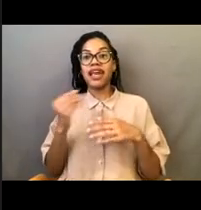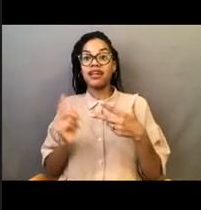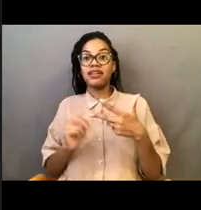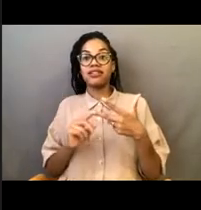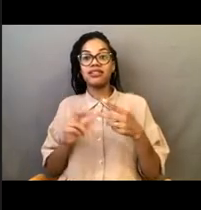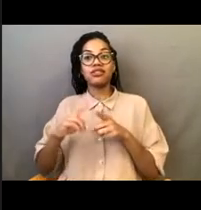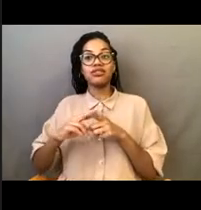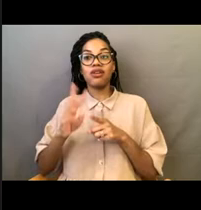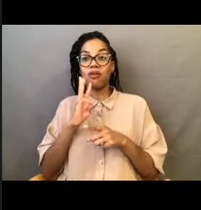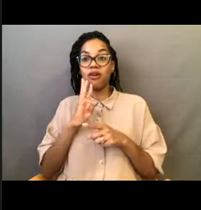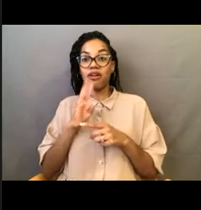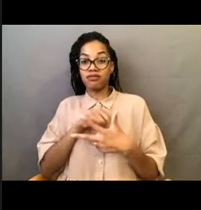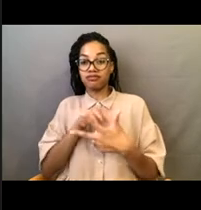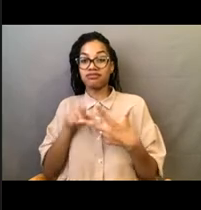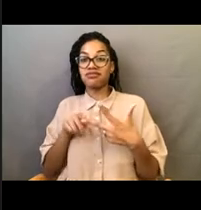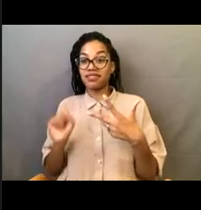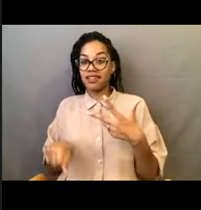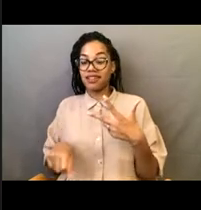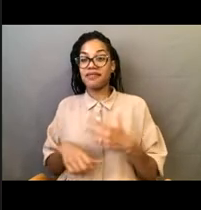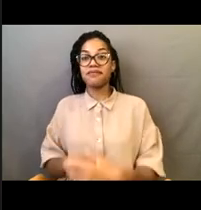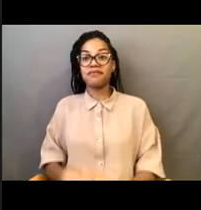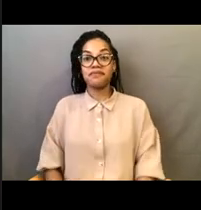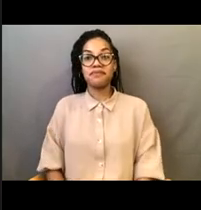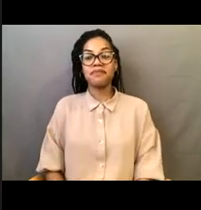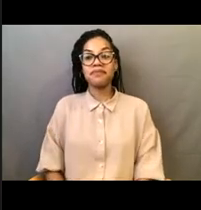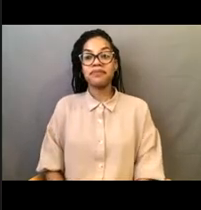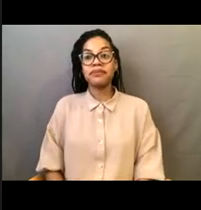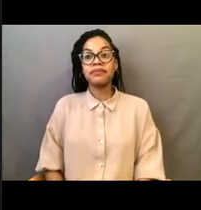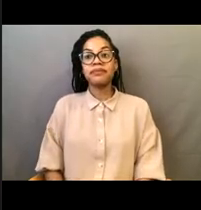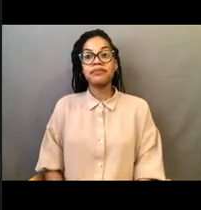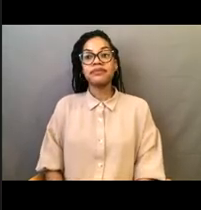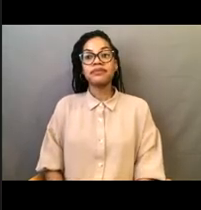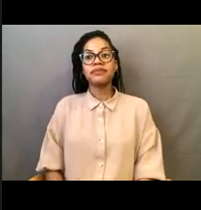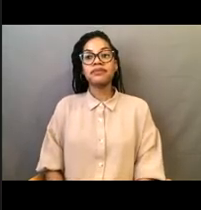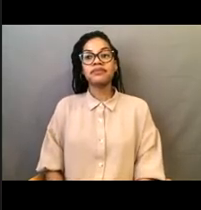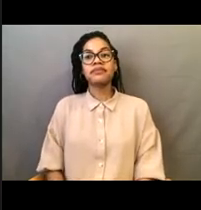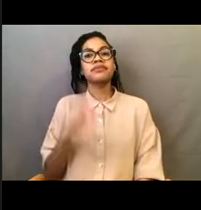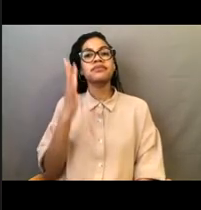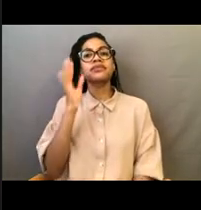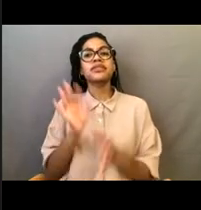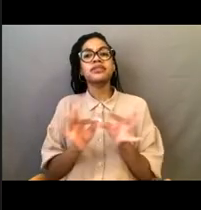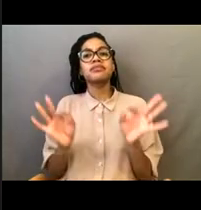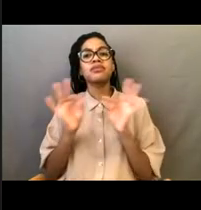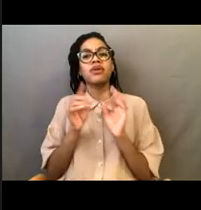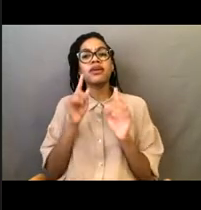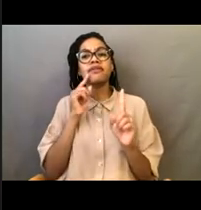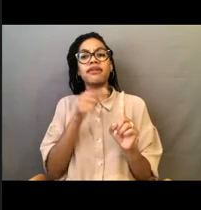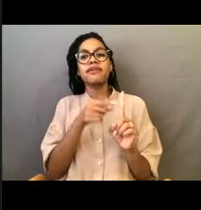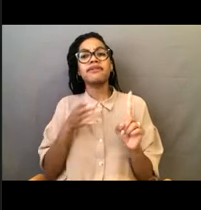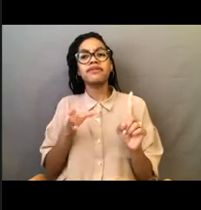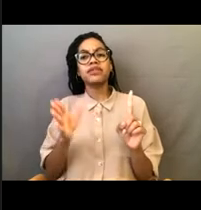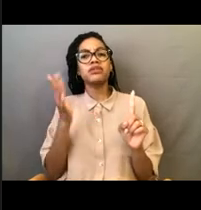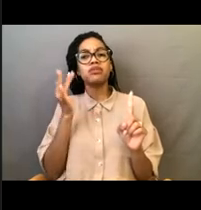and what part of the country. Why do we care? Well, they play a really important role in our food web.